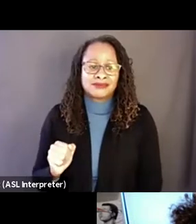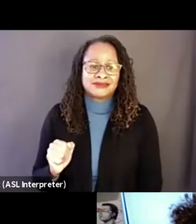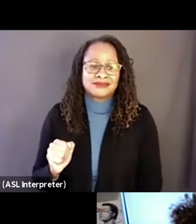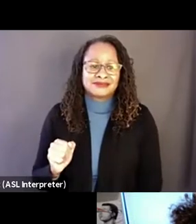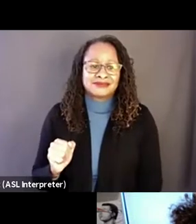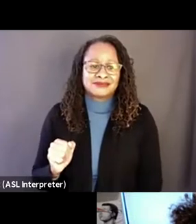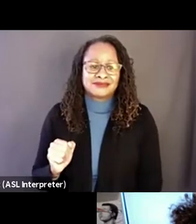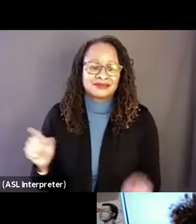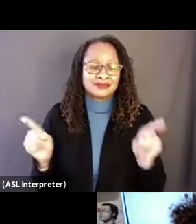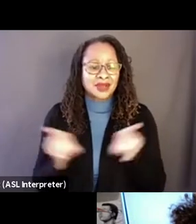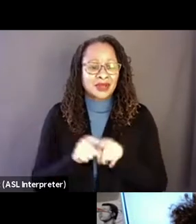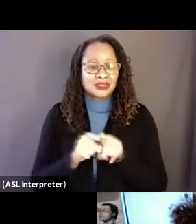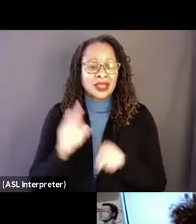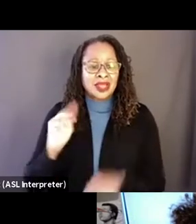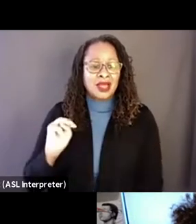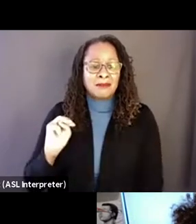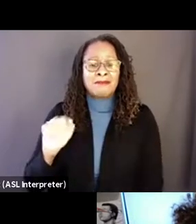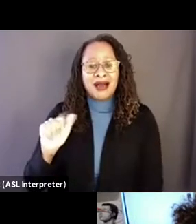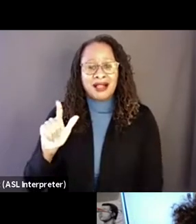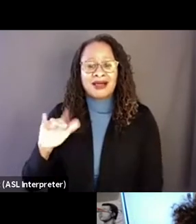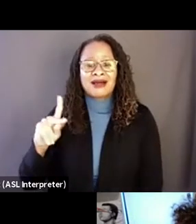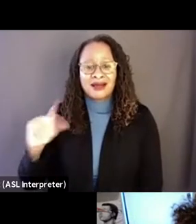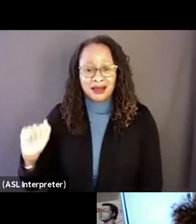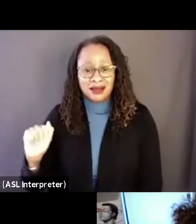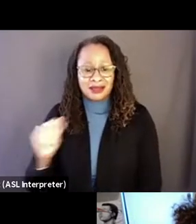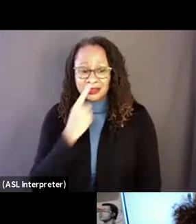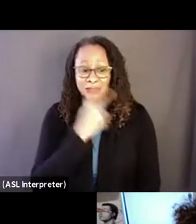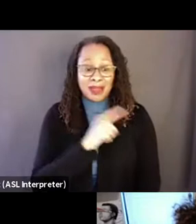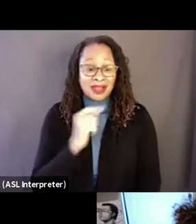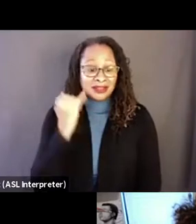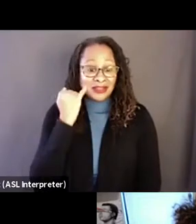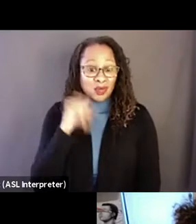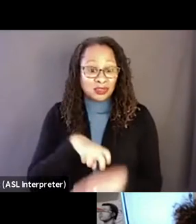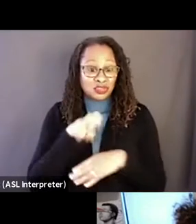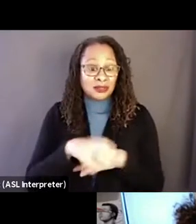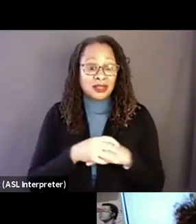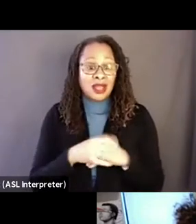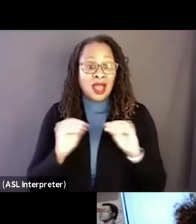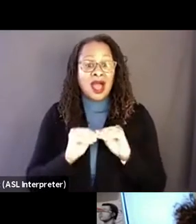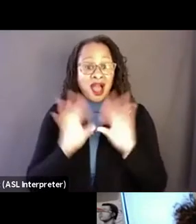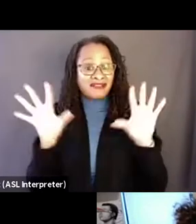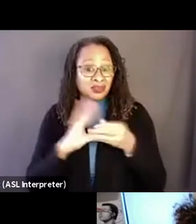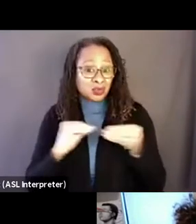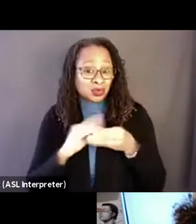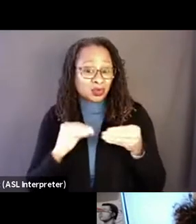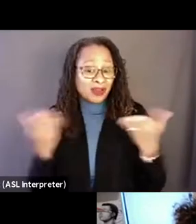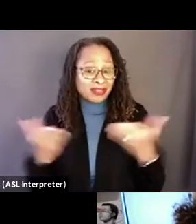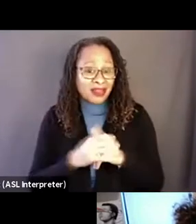But also Malika, if you want to jump in, I would actually love for you to jump in on this. There's obviously a story there. You just mentioned you read an article